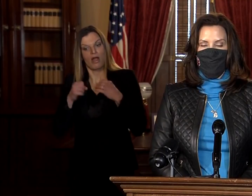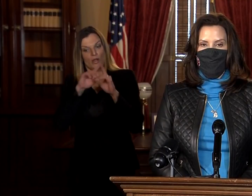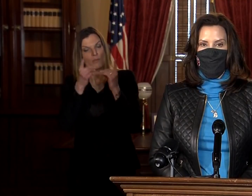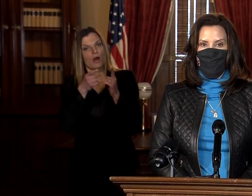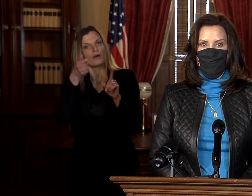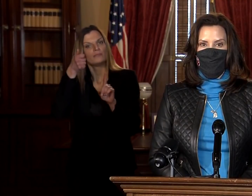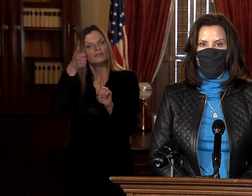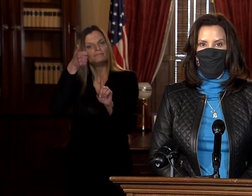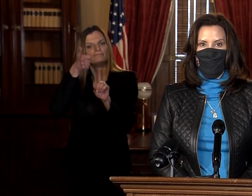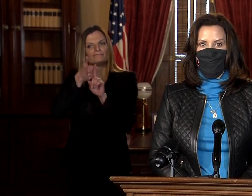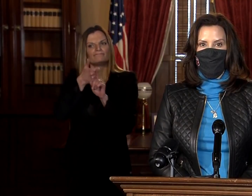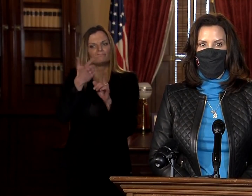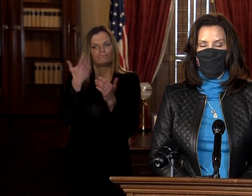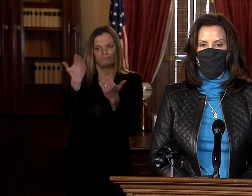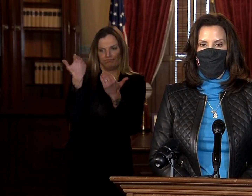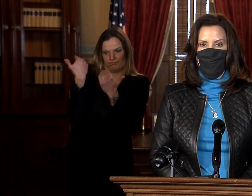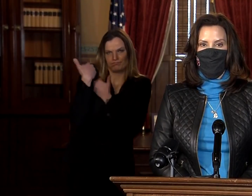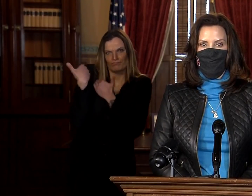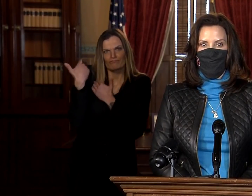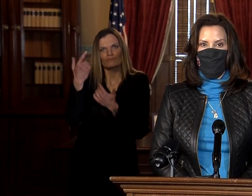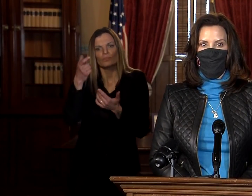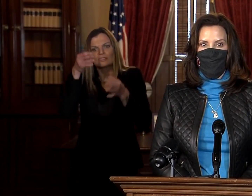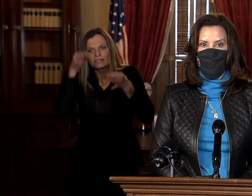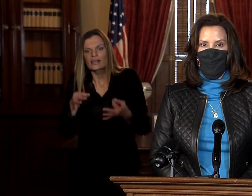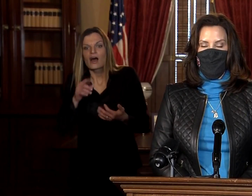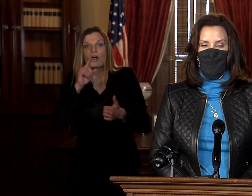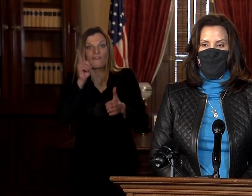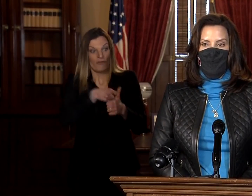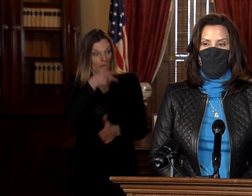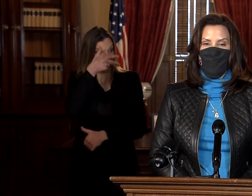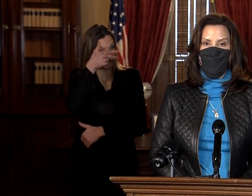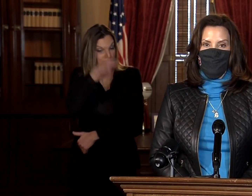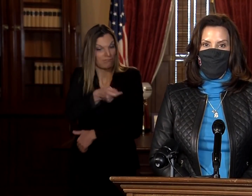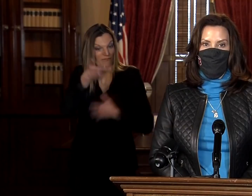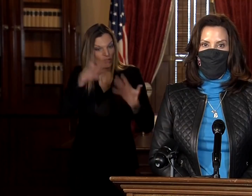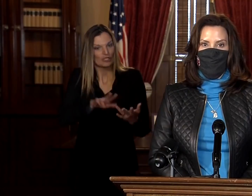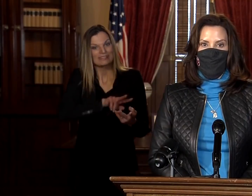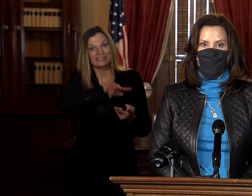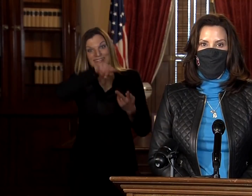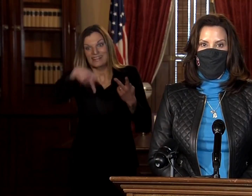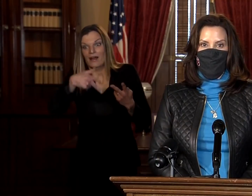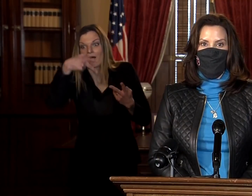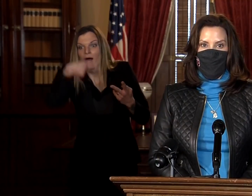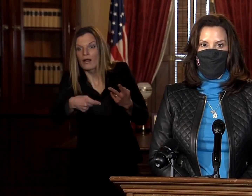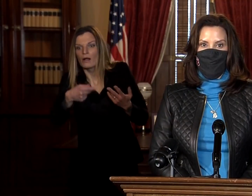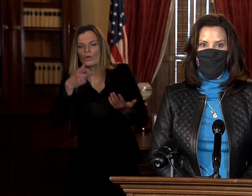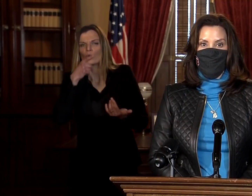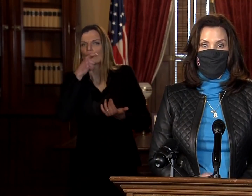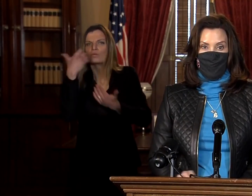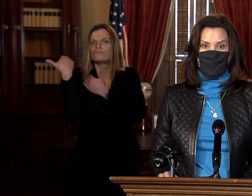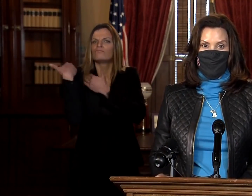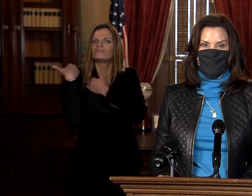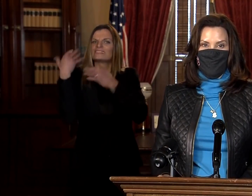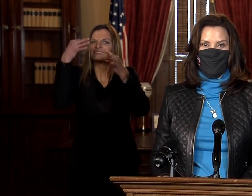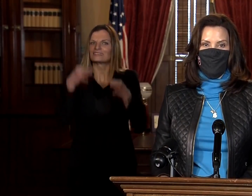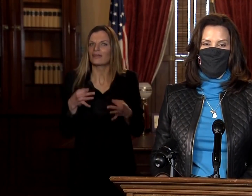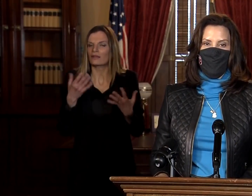hospitals and health departments to hold back some of the Vaccine to hold back some of the Vaccine for those second doses or is for those second doses or is that just coming from the new that just coming from the new shipments every week? shipments every week? >> I think it’s important that